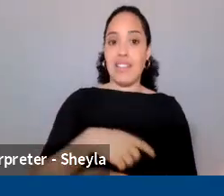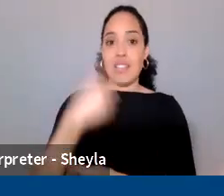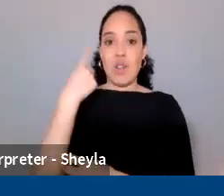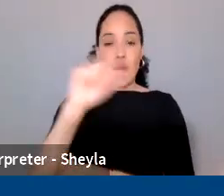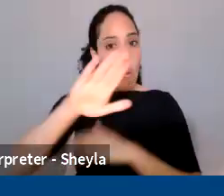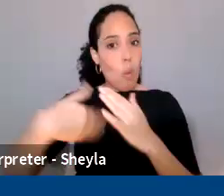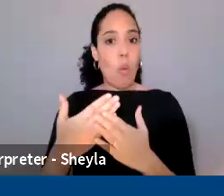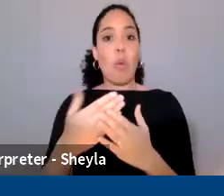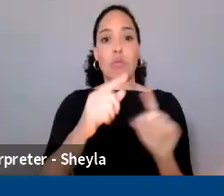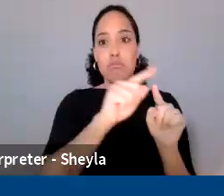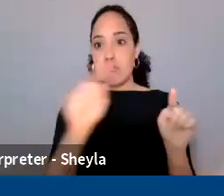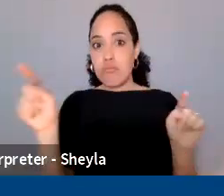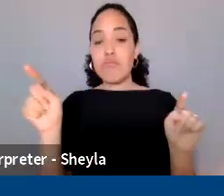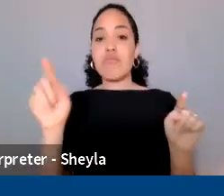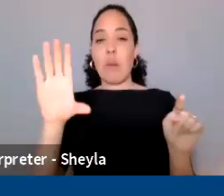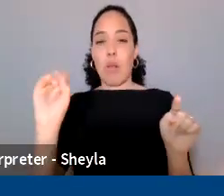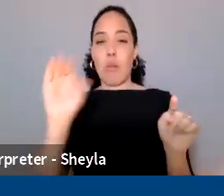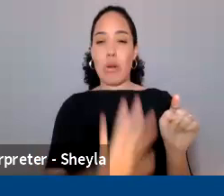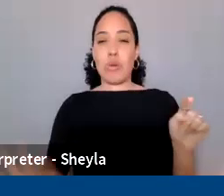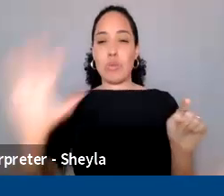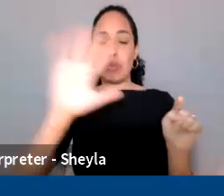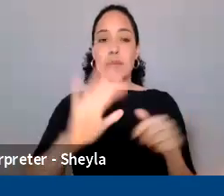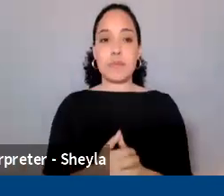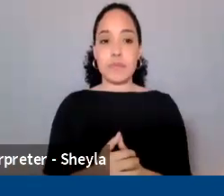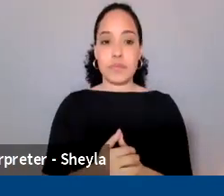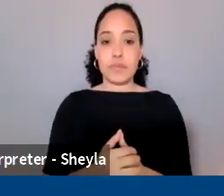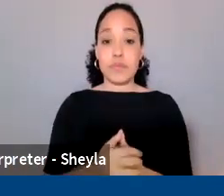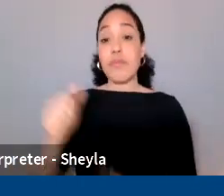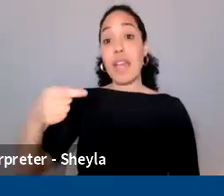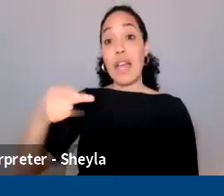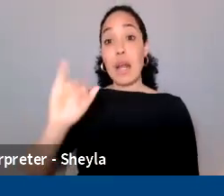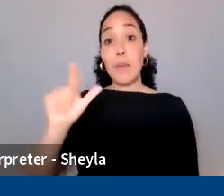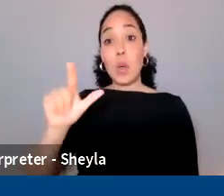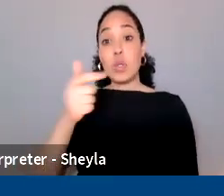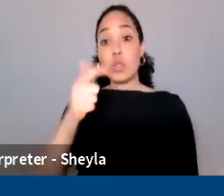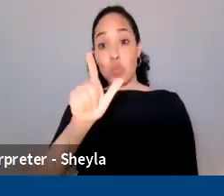highlight the upcoming April 26 deadline to apply for the Small Business Administration loan program